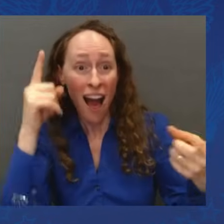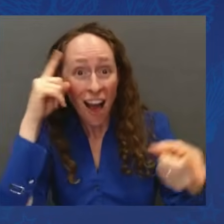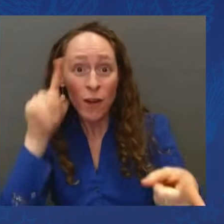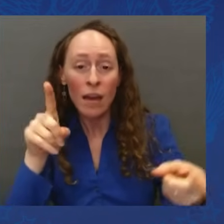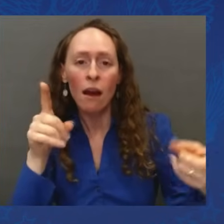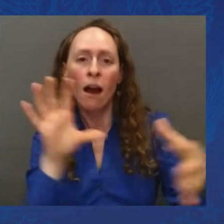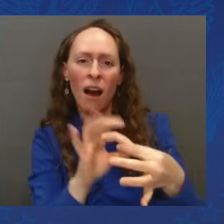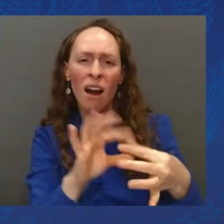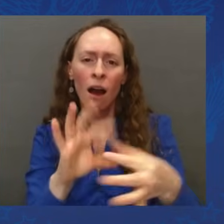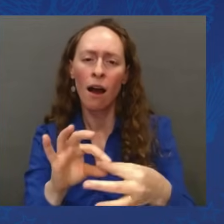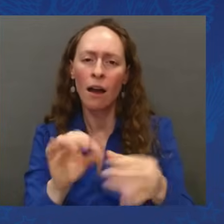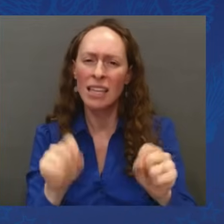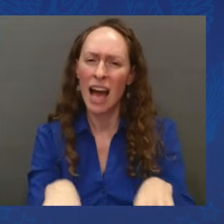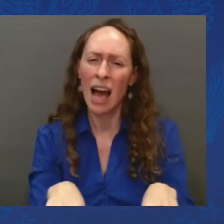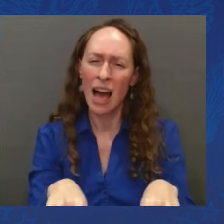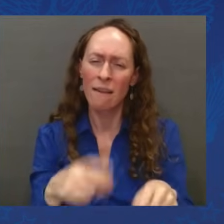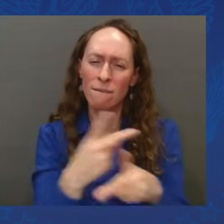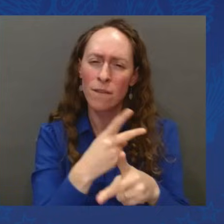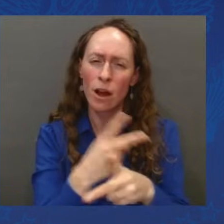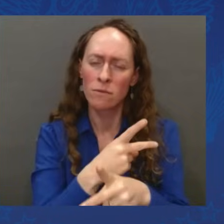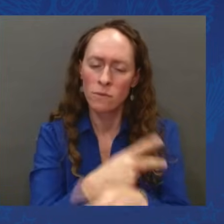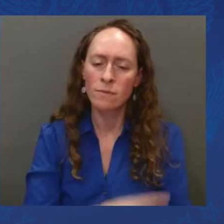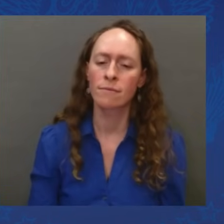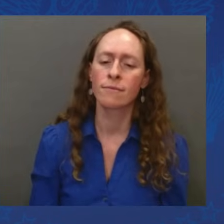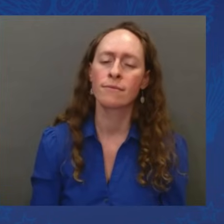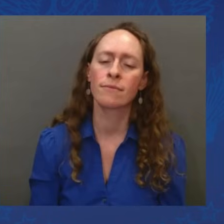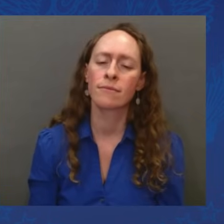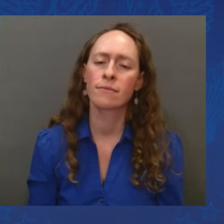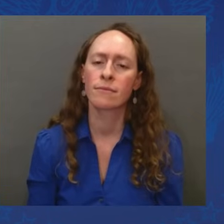That's what this is about, and that's exactly what we'll do.